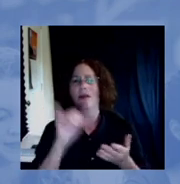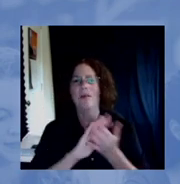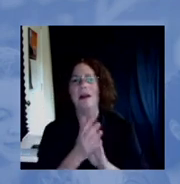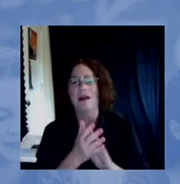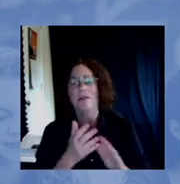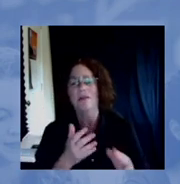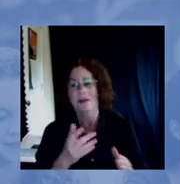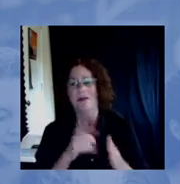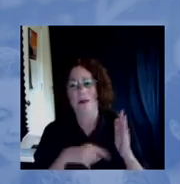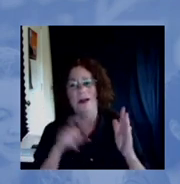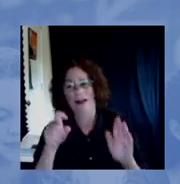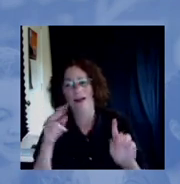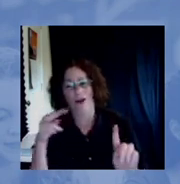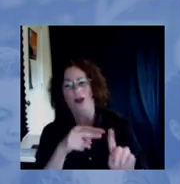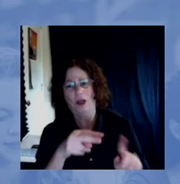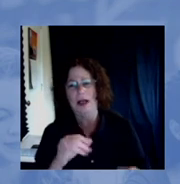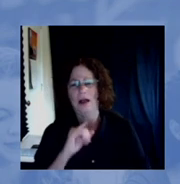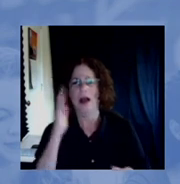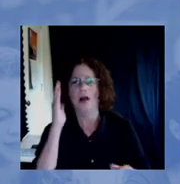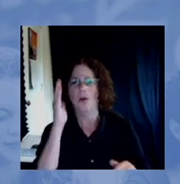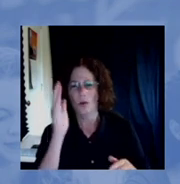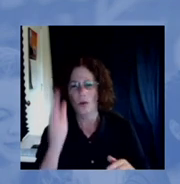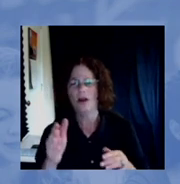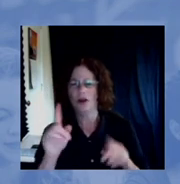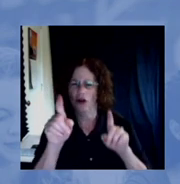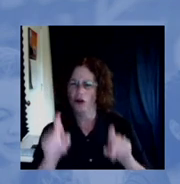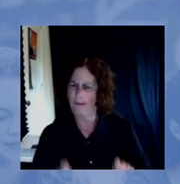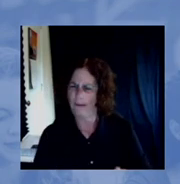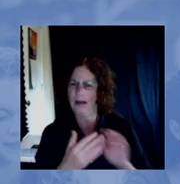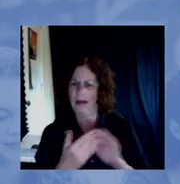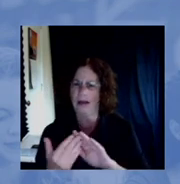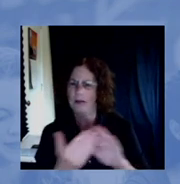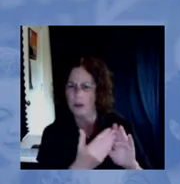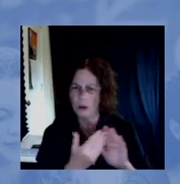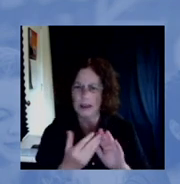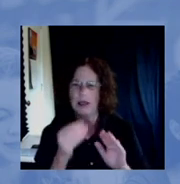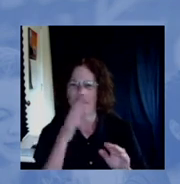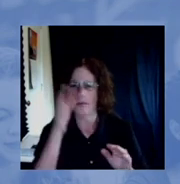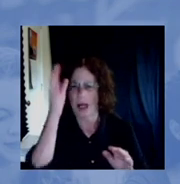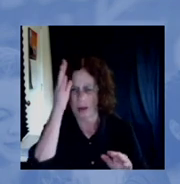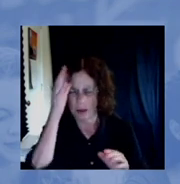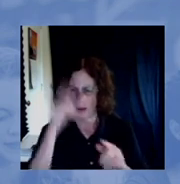SO I'M GOING TO LITERALLY SURVEY THE COMMUNITY, SURVEY THE PARENTS TO DISCERN WHAT IS IT ABOUT